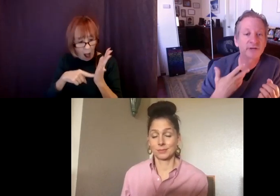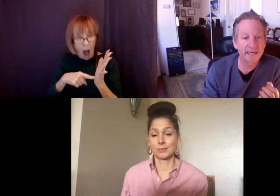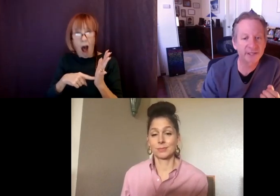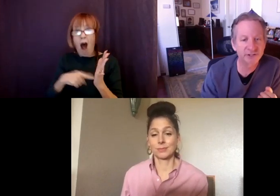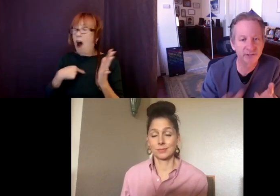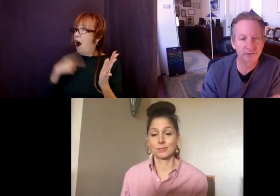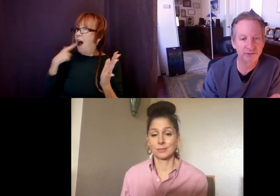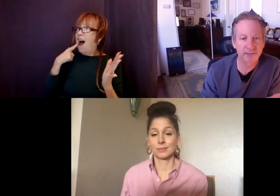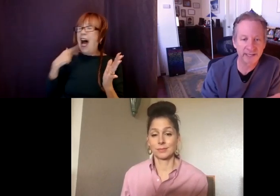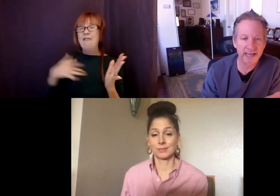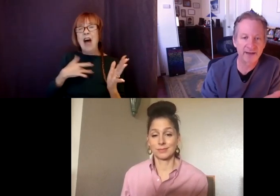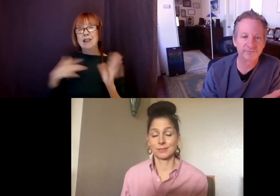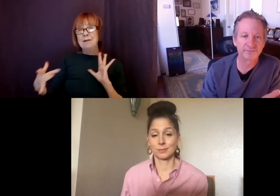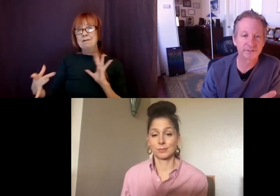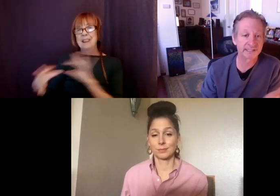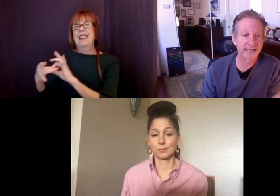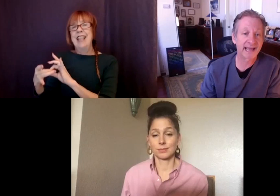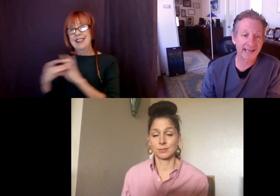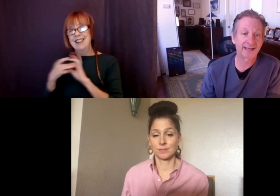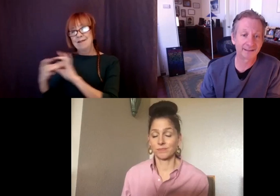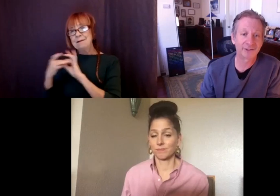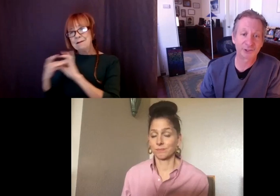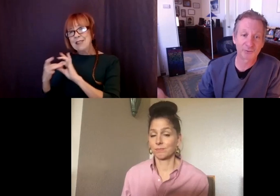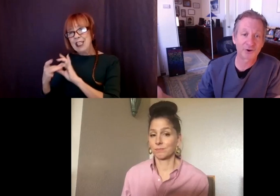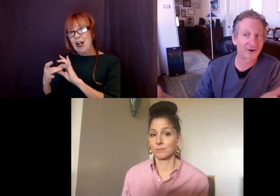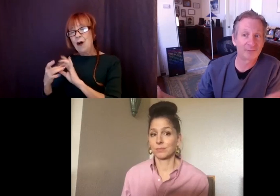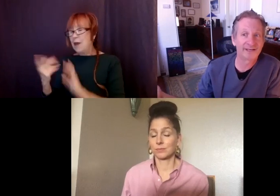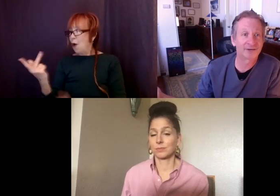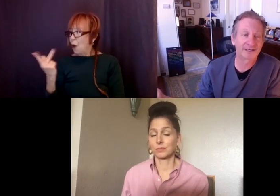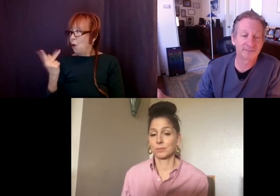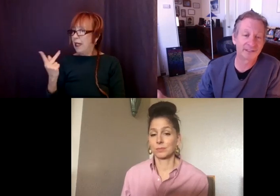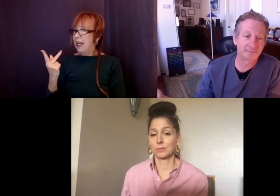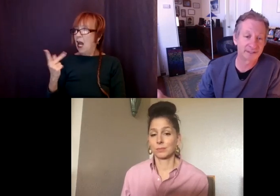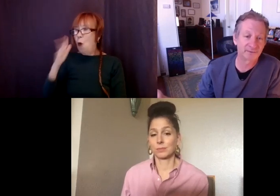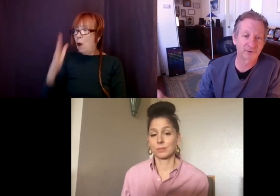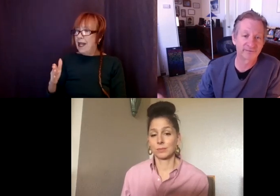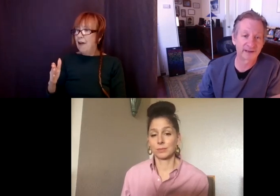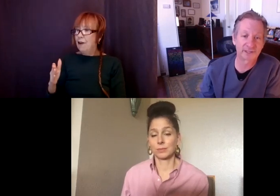the connection that we have to say, hey, you know, we never got to meet some of our family.